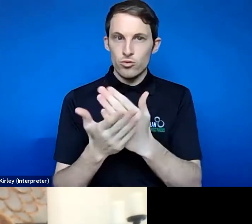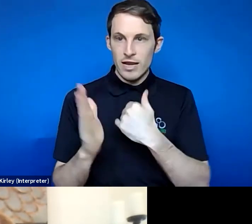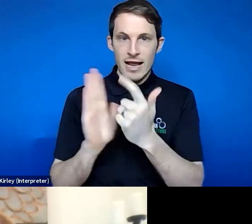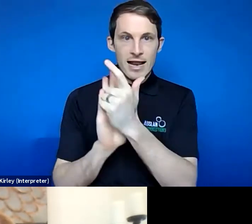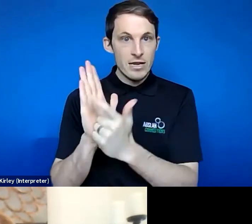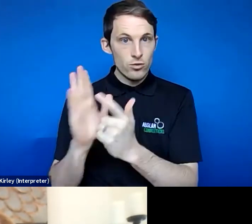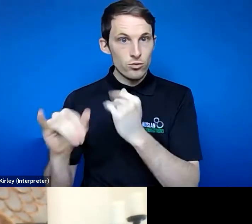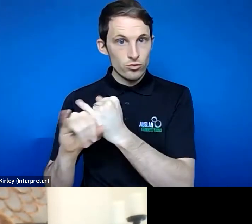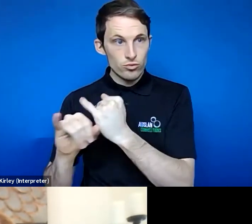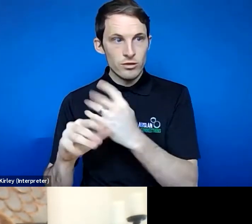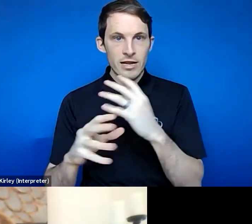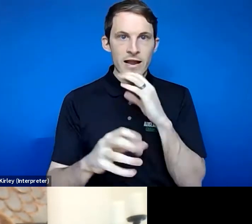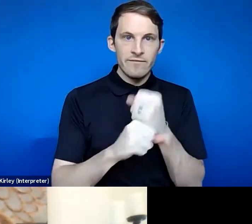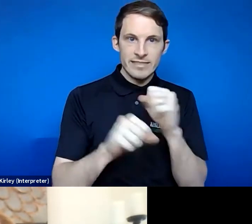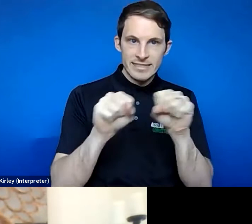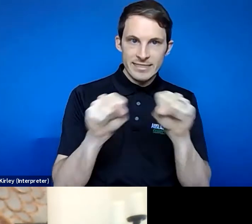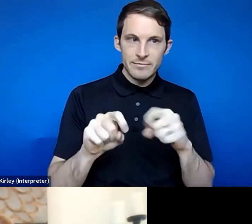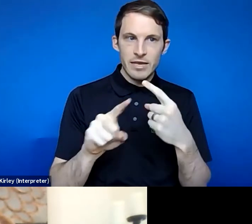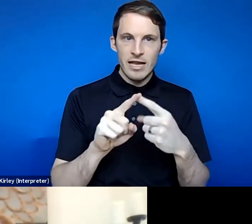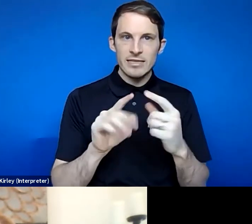governance systems and democracy work for everyone.